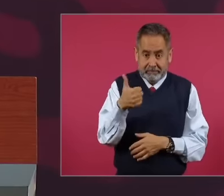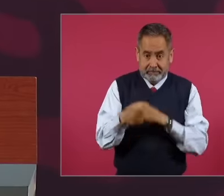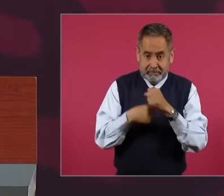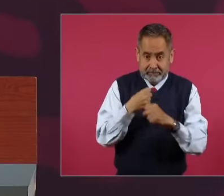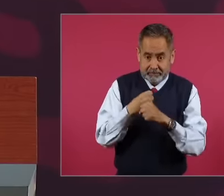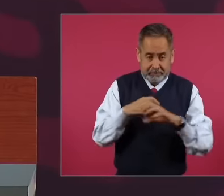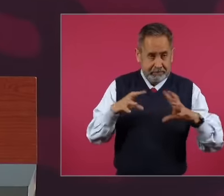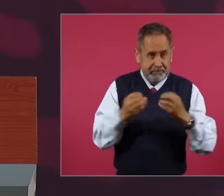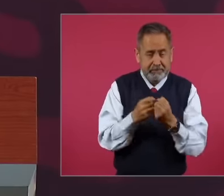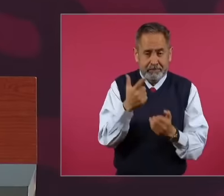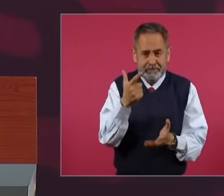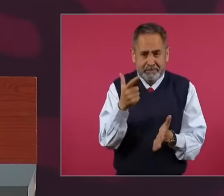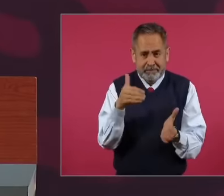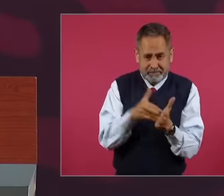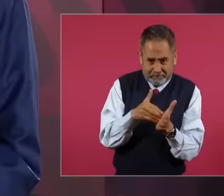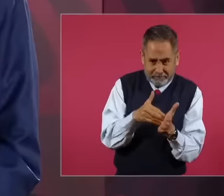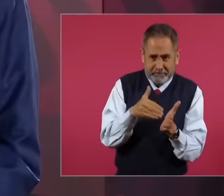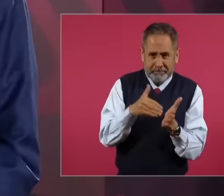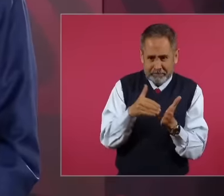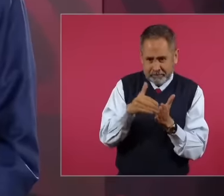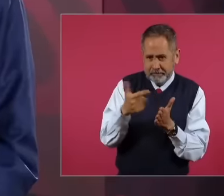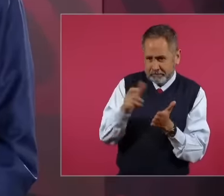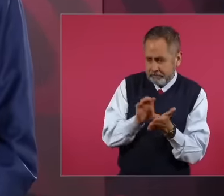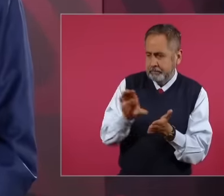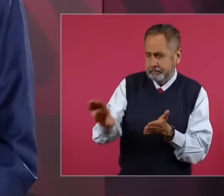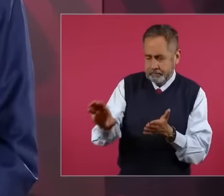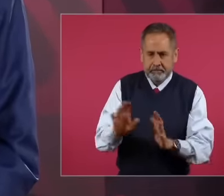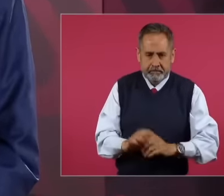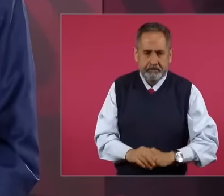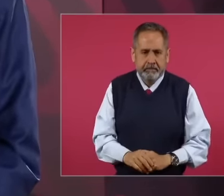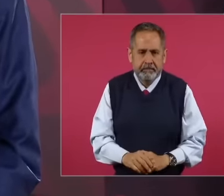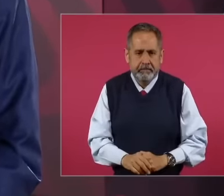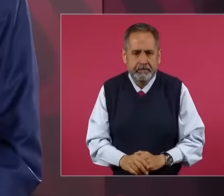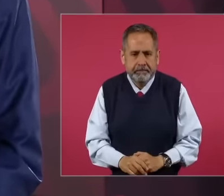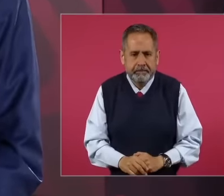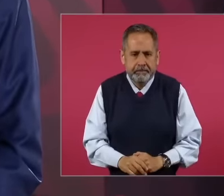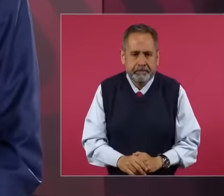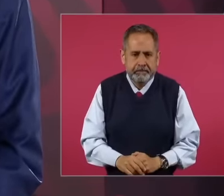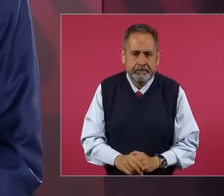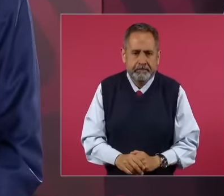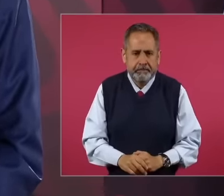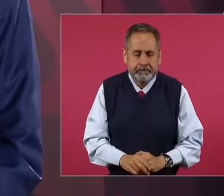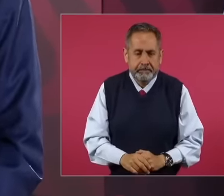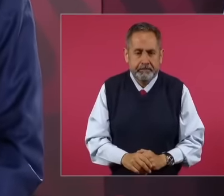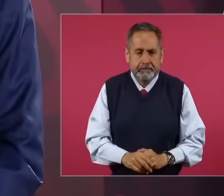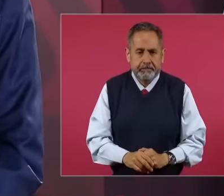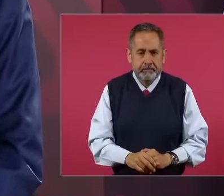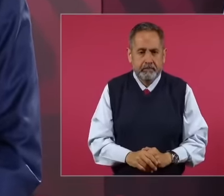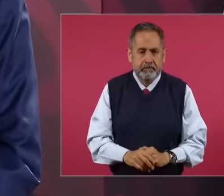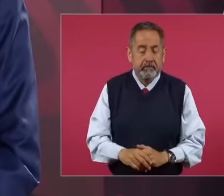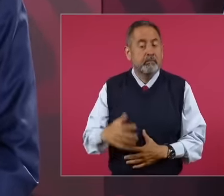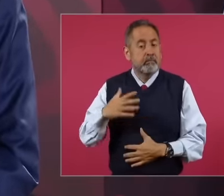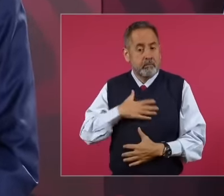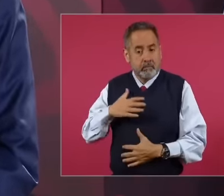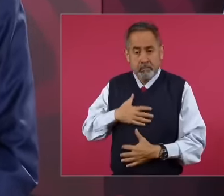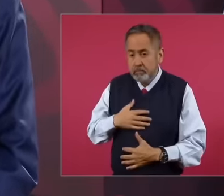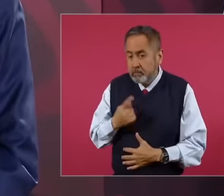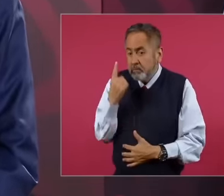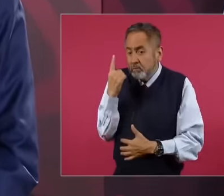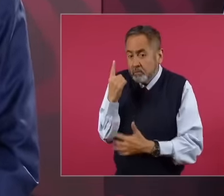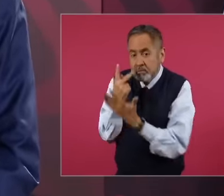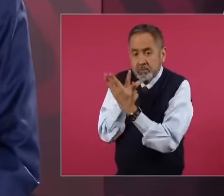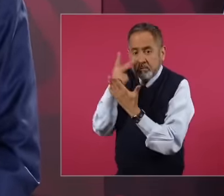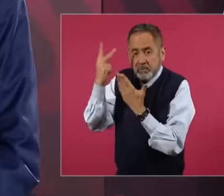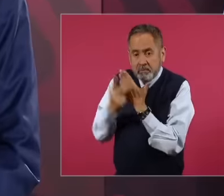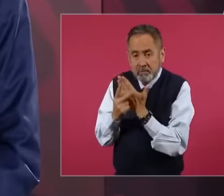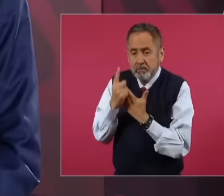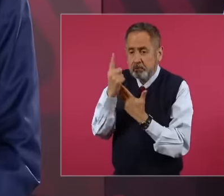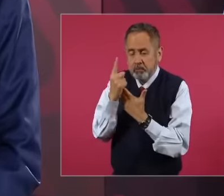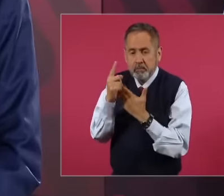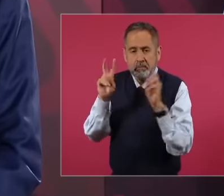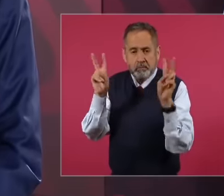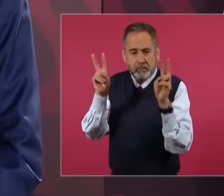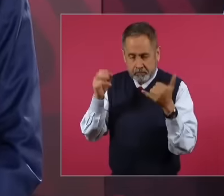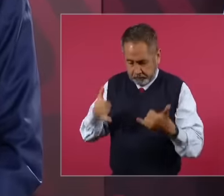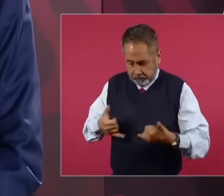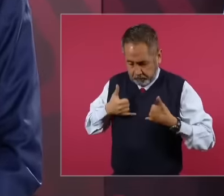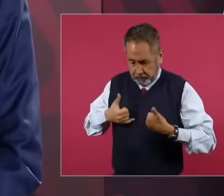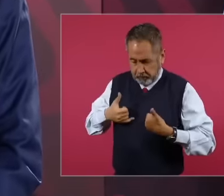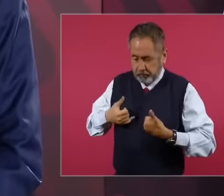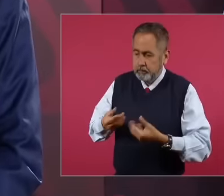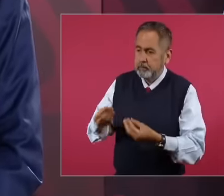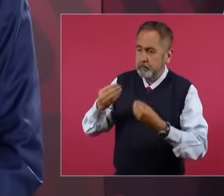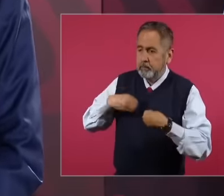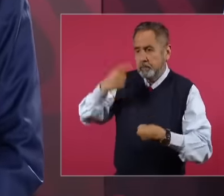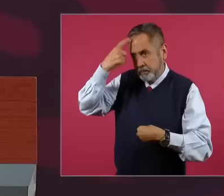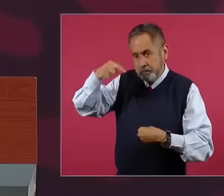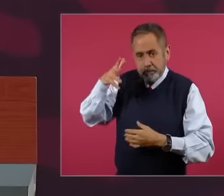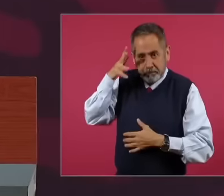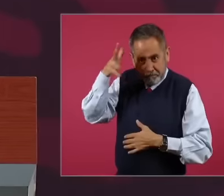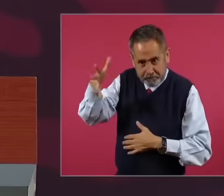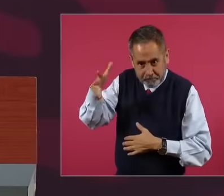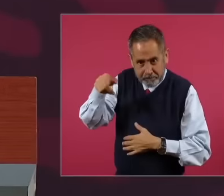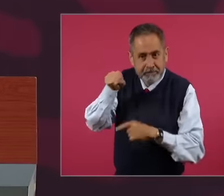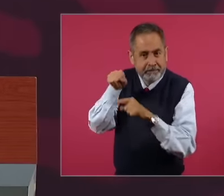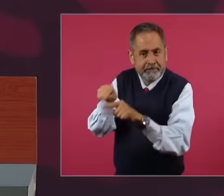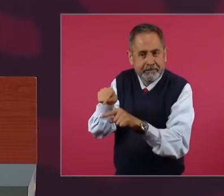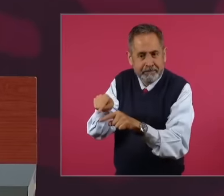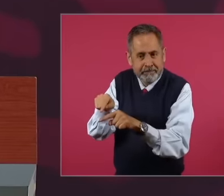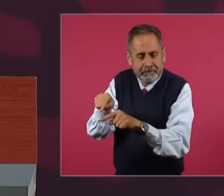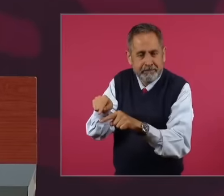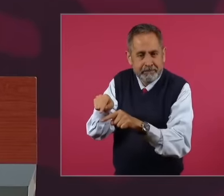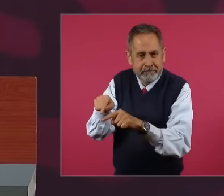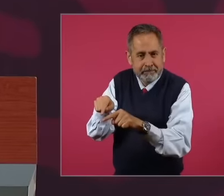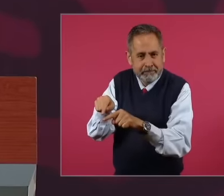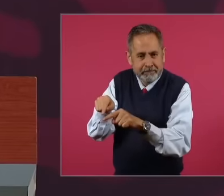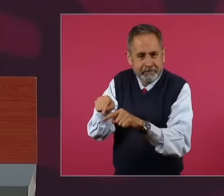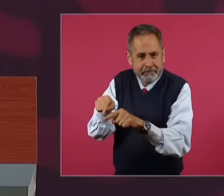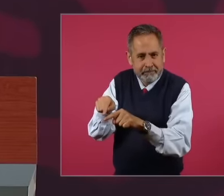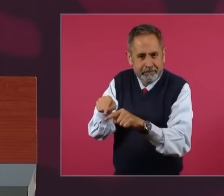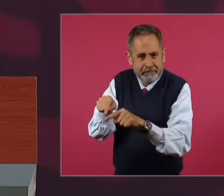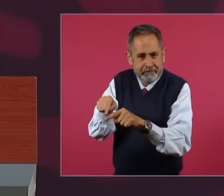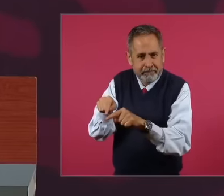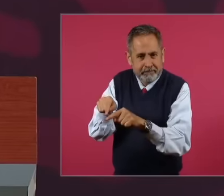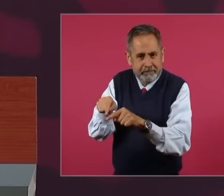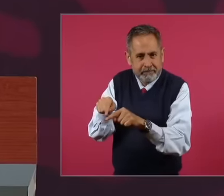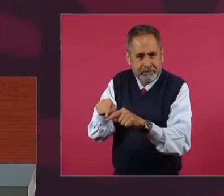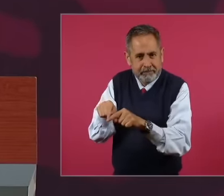and only one program Our young people building the future which is an opportunity for